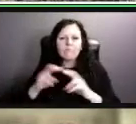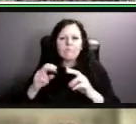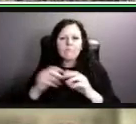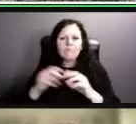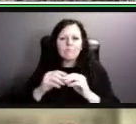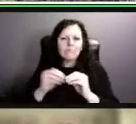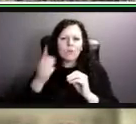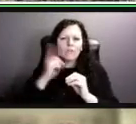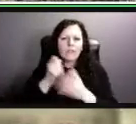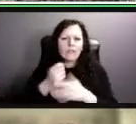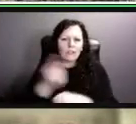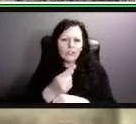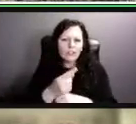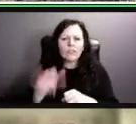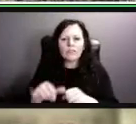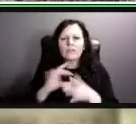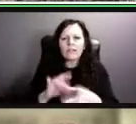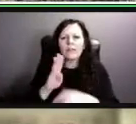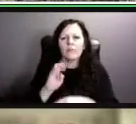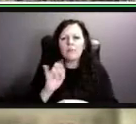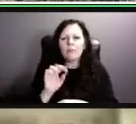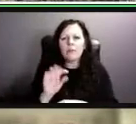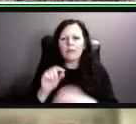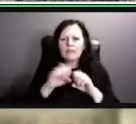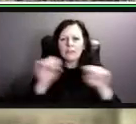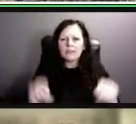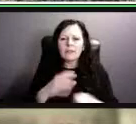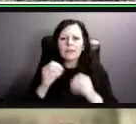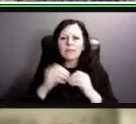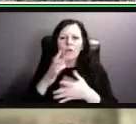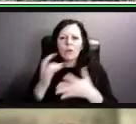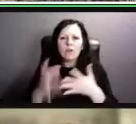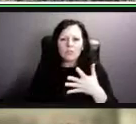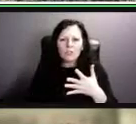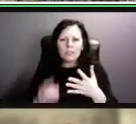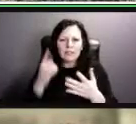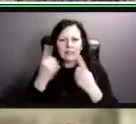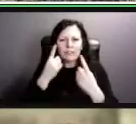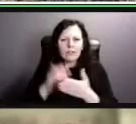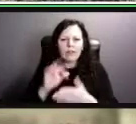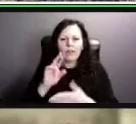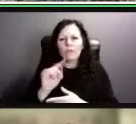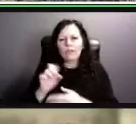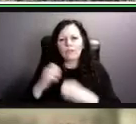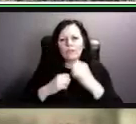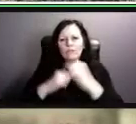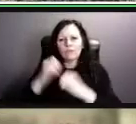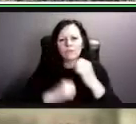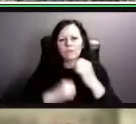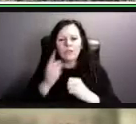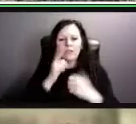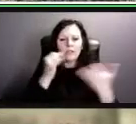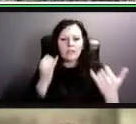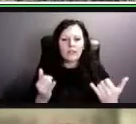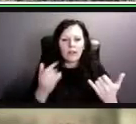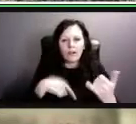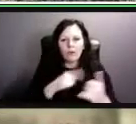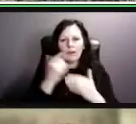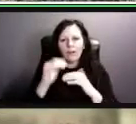THAT NEXT YEAR OR WE'RE GOING TO LAND ON THE BILLING SYSTEM